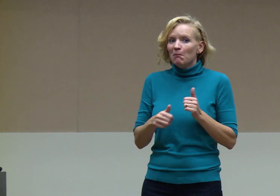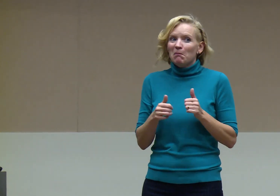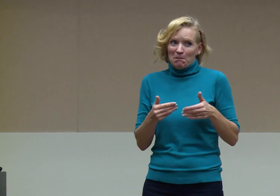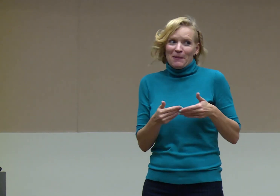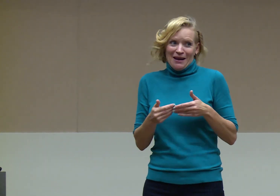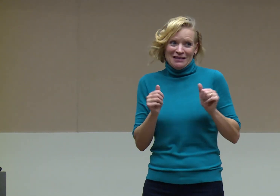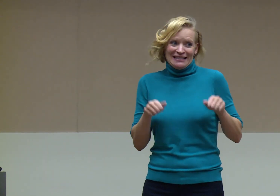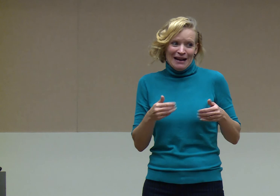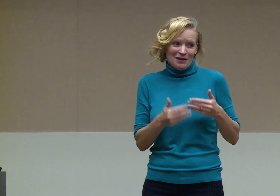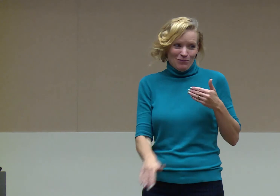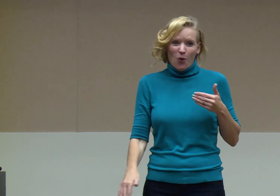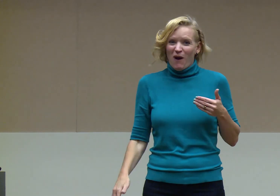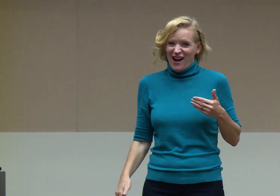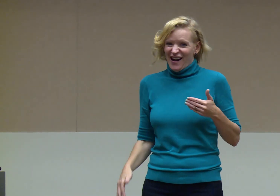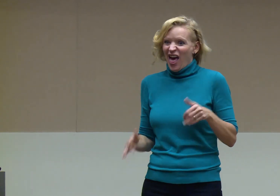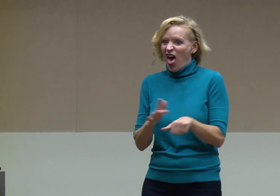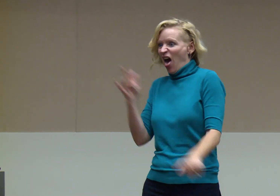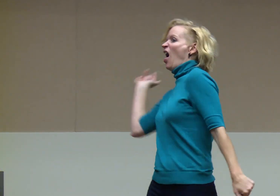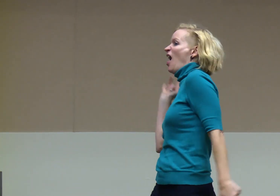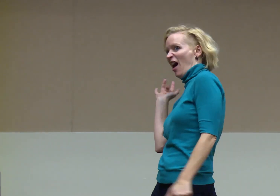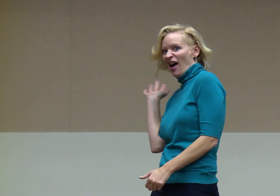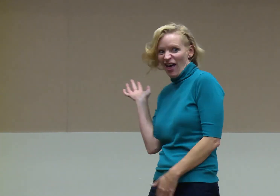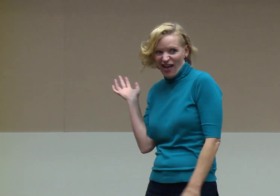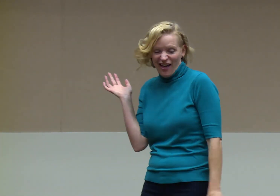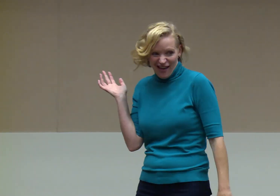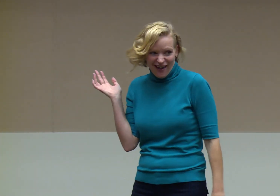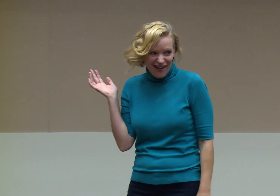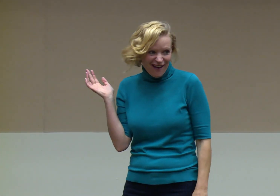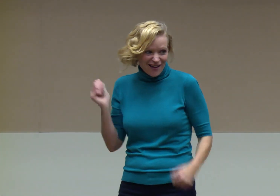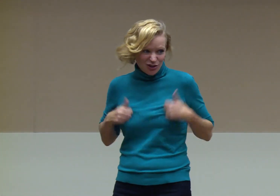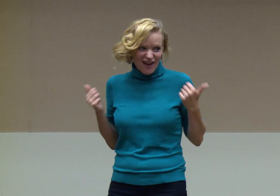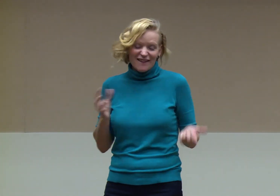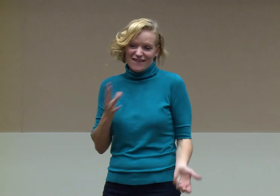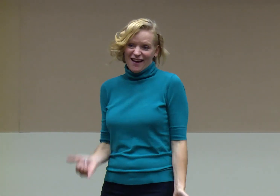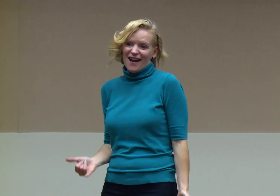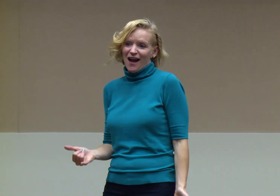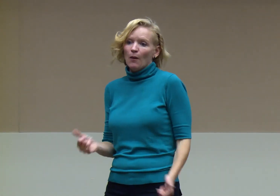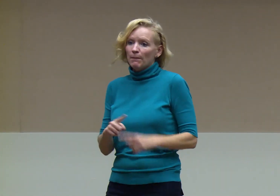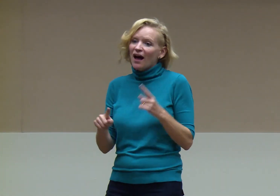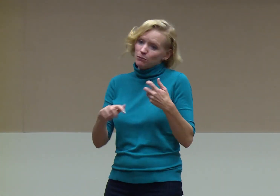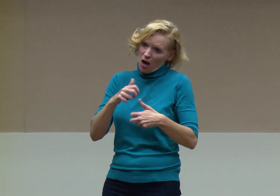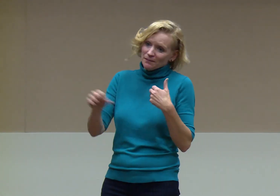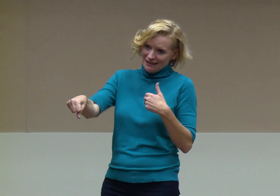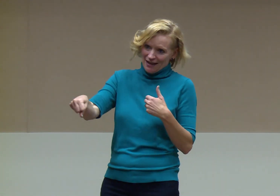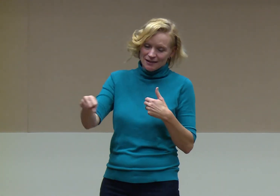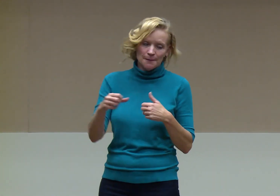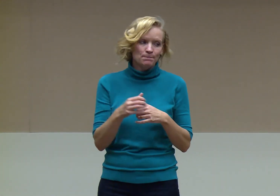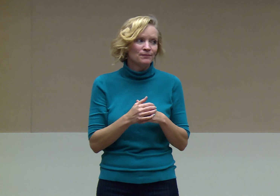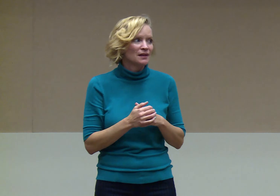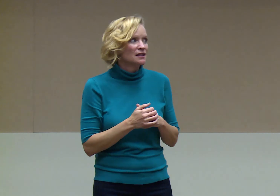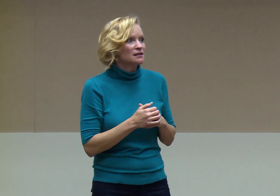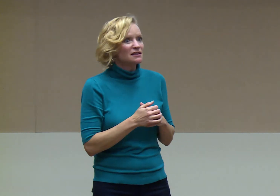you'll find out that most babies can be born quite early on and survive just fine. There'll be complications, sure,